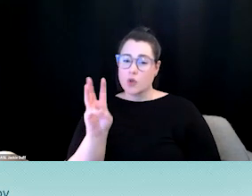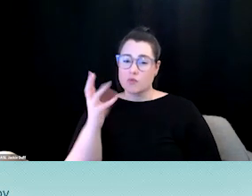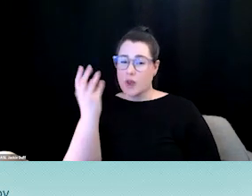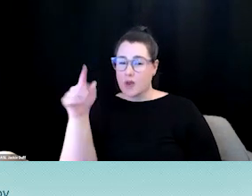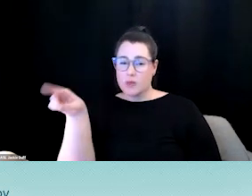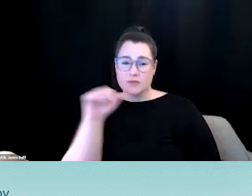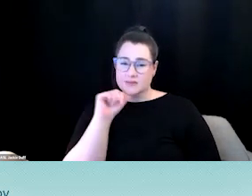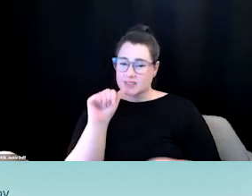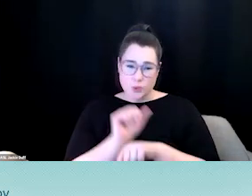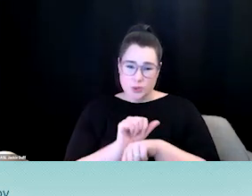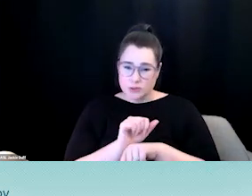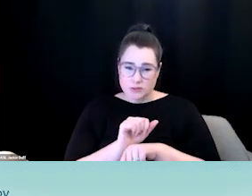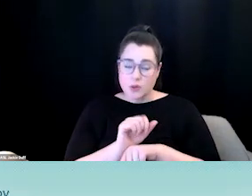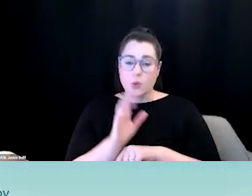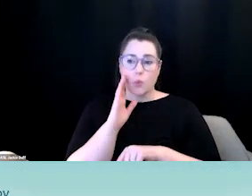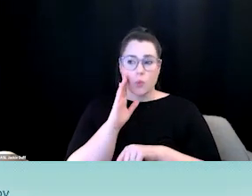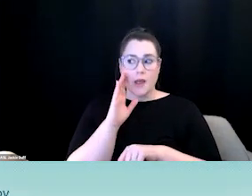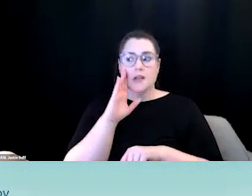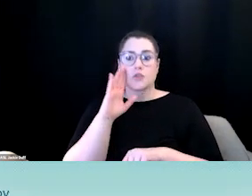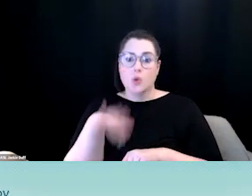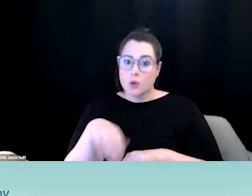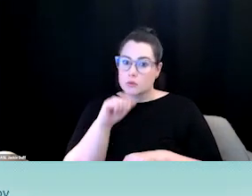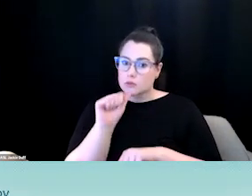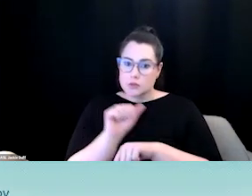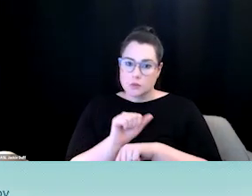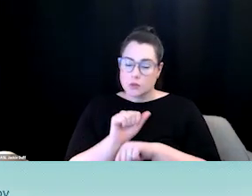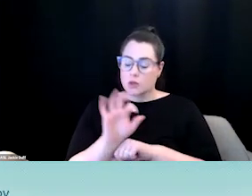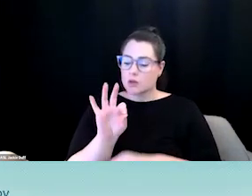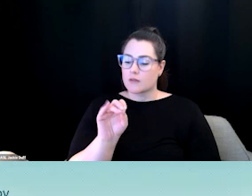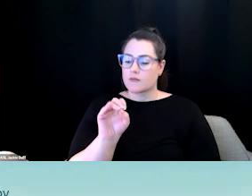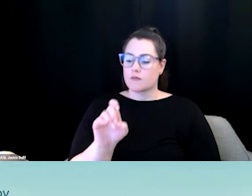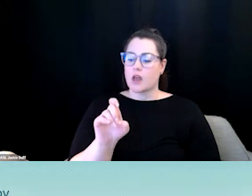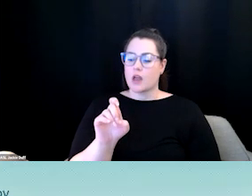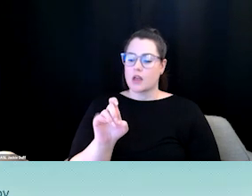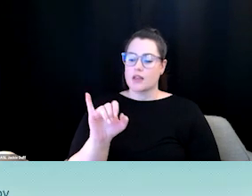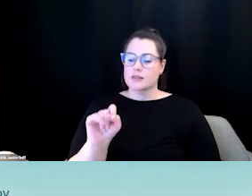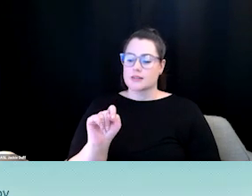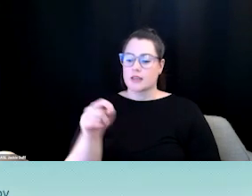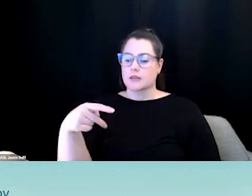The ones that I do know that does not work all the time are Foxit Pro, some of these freeware software.